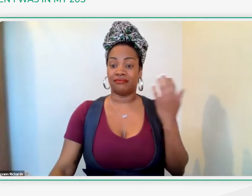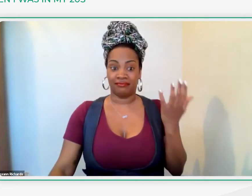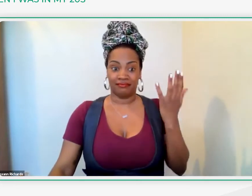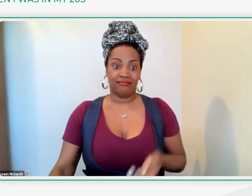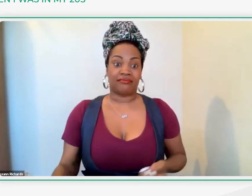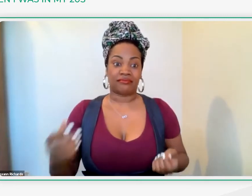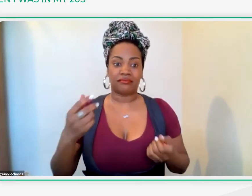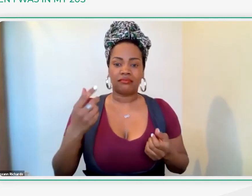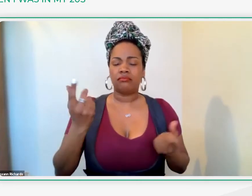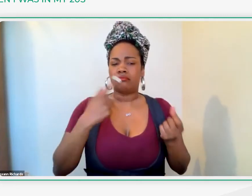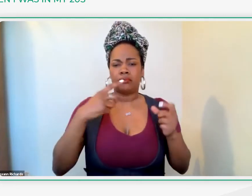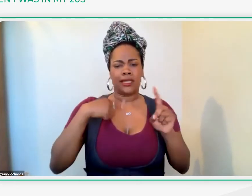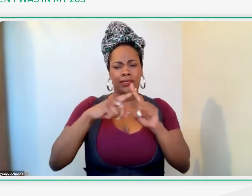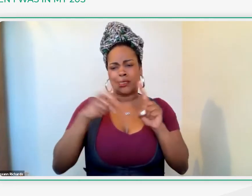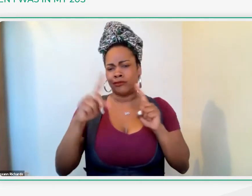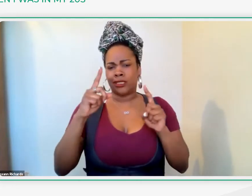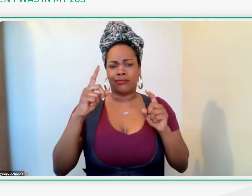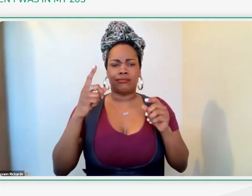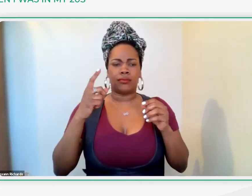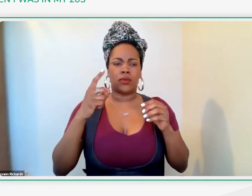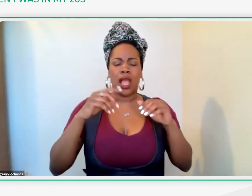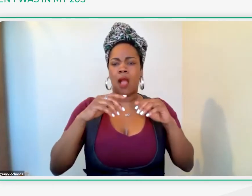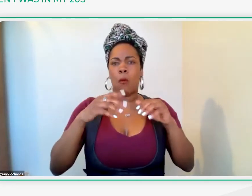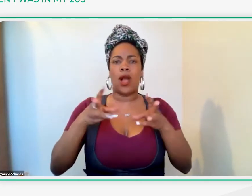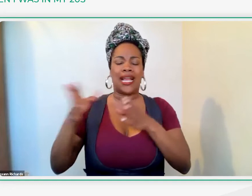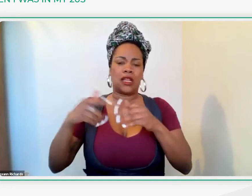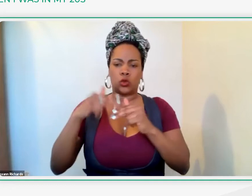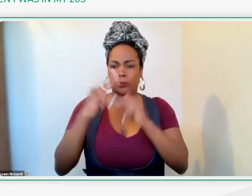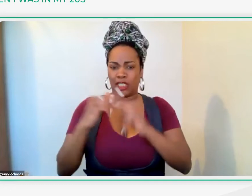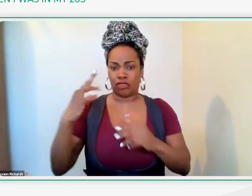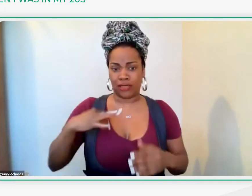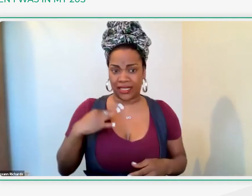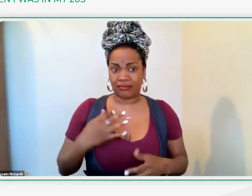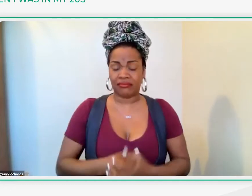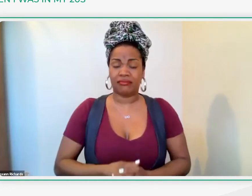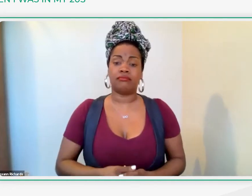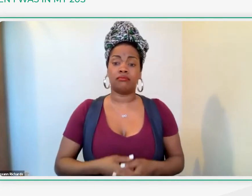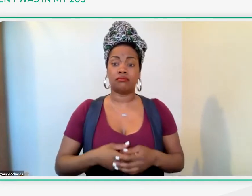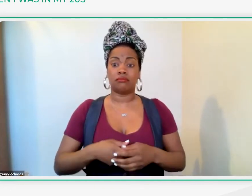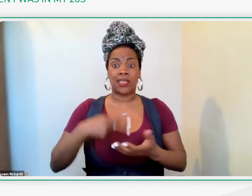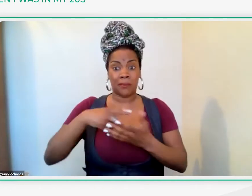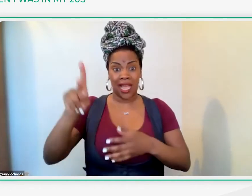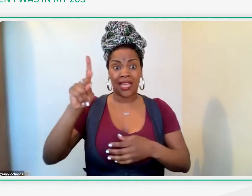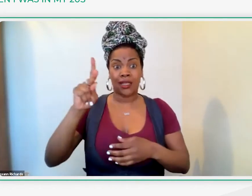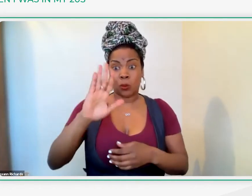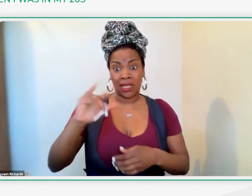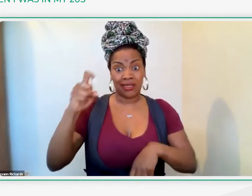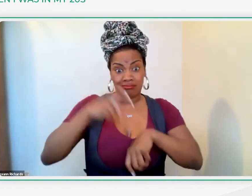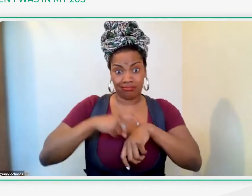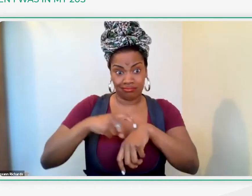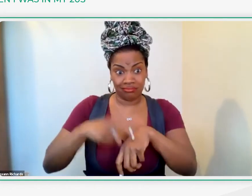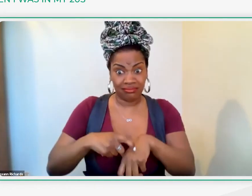So there are different ways to build your credit.